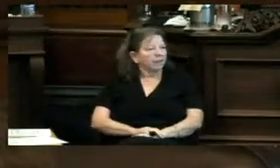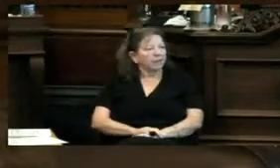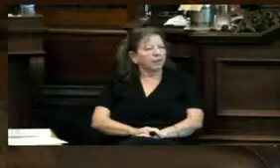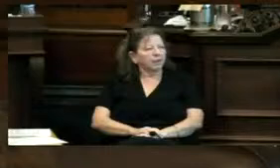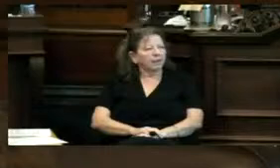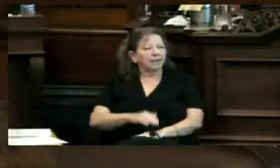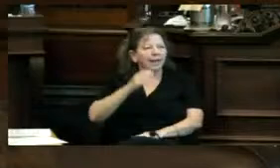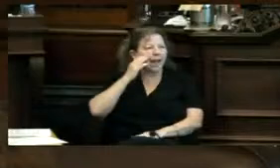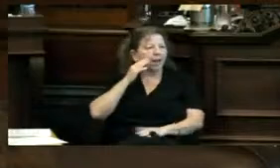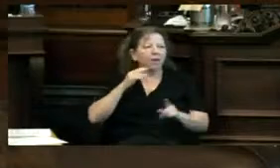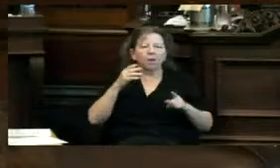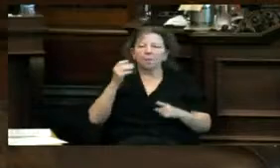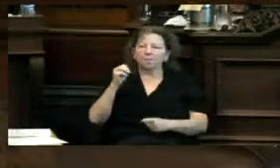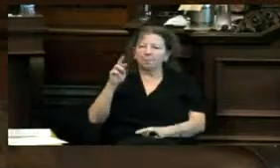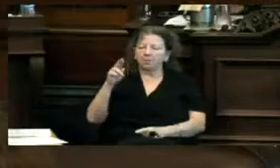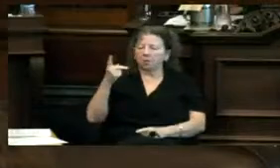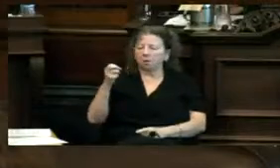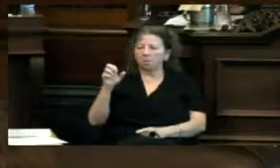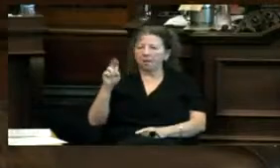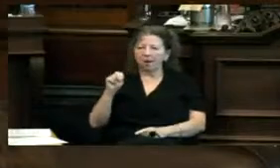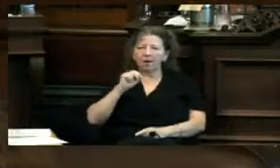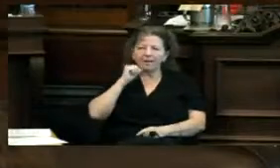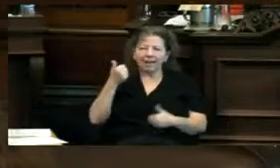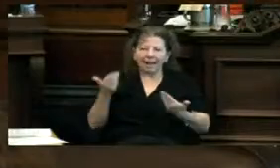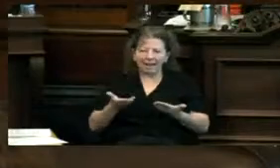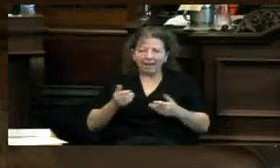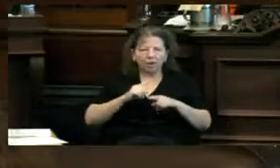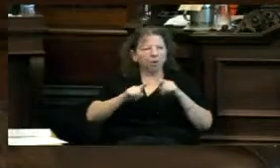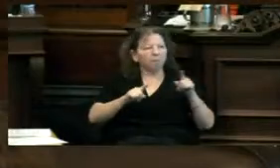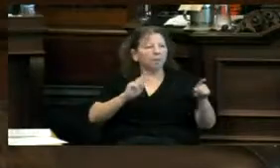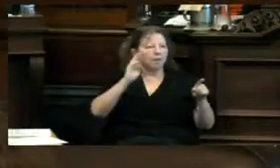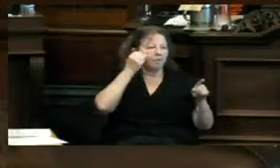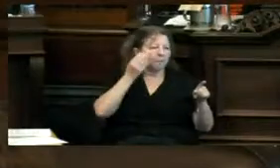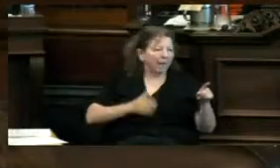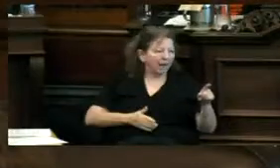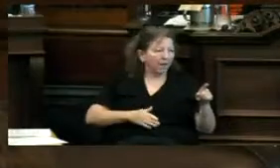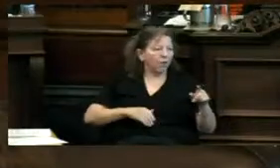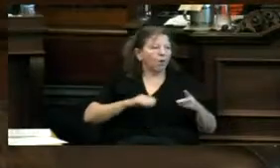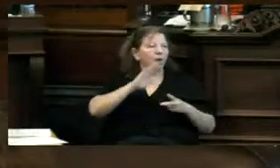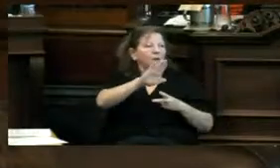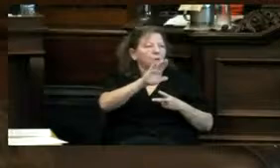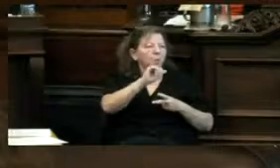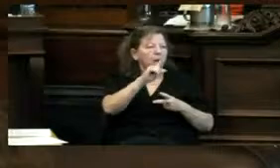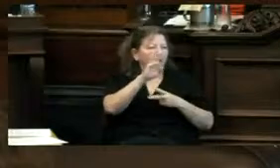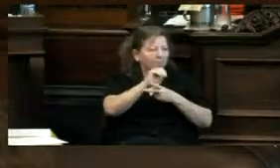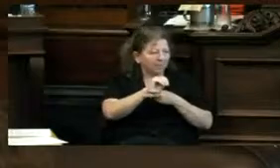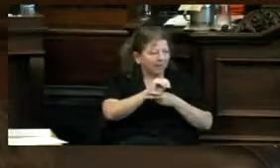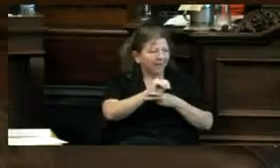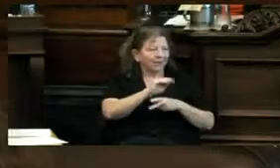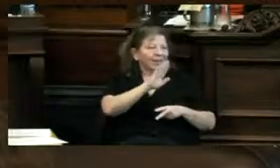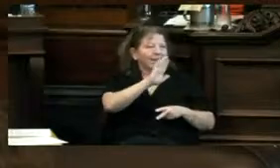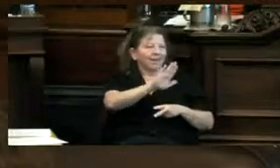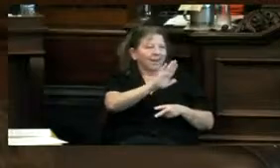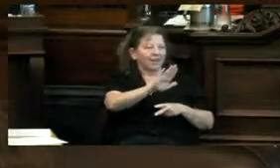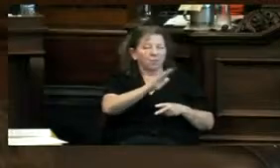taken care of. But I want to say thank you to everybody. It was a huge success. I know Mister